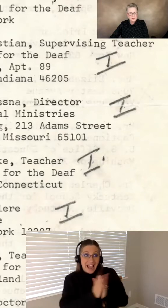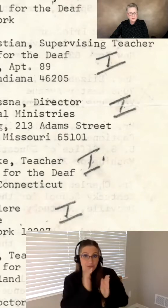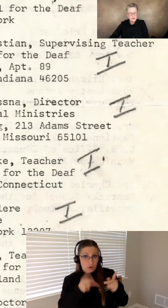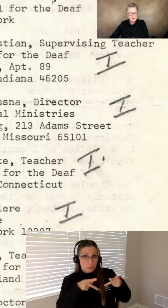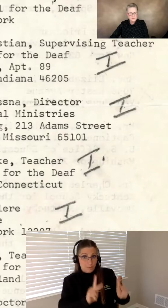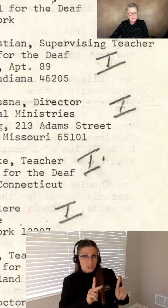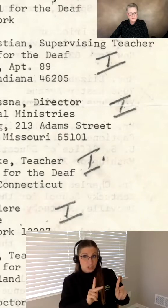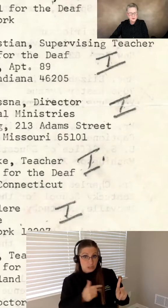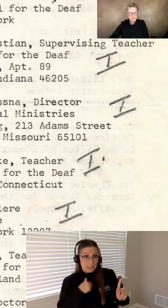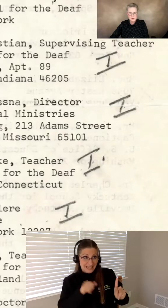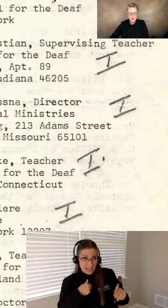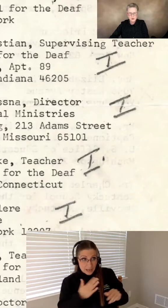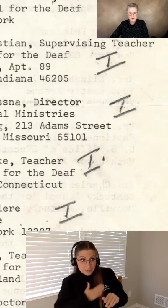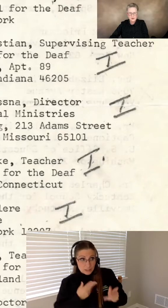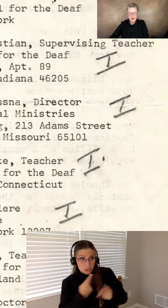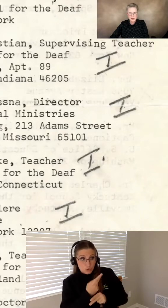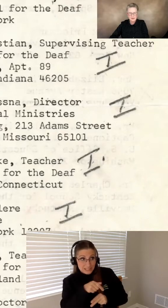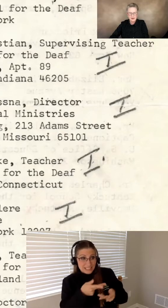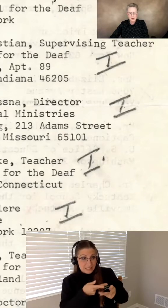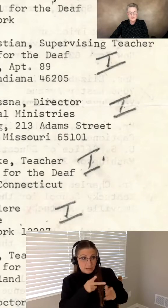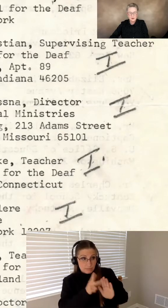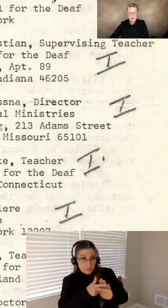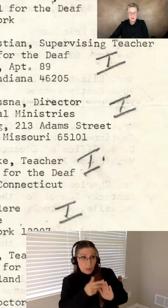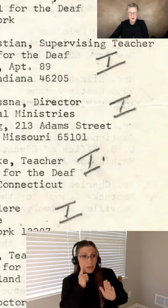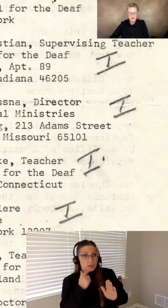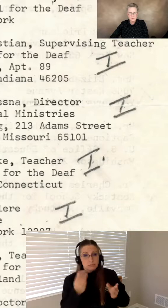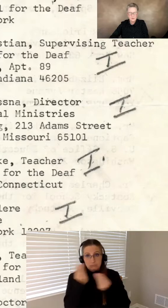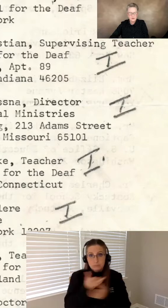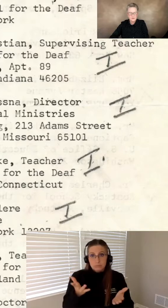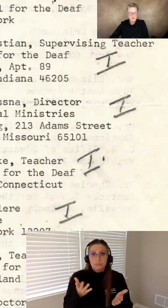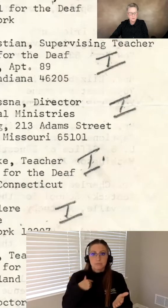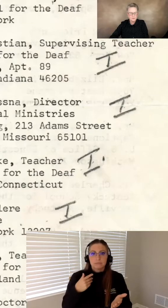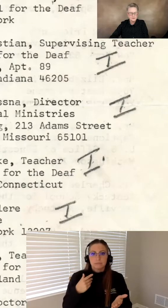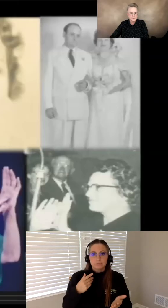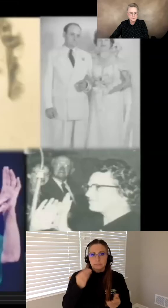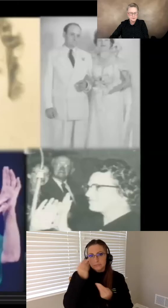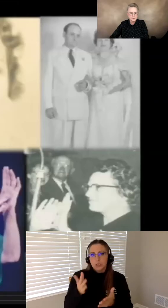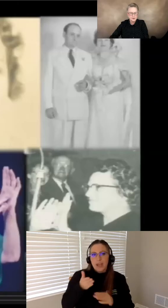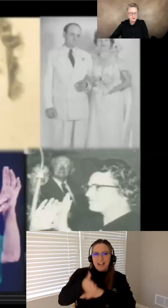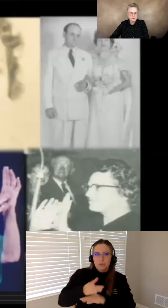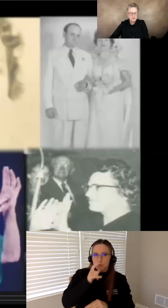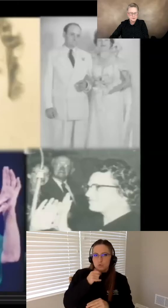to use this film to show you today and then I'll tell you who I got permission from